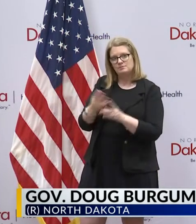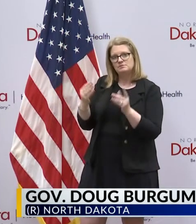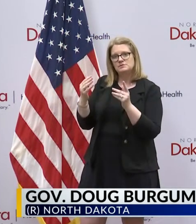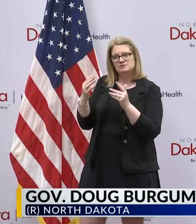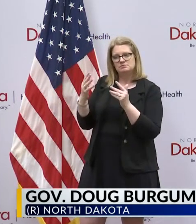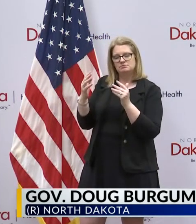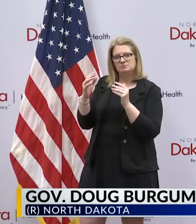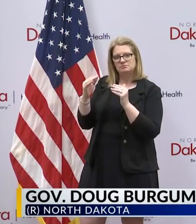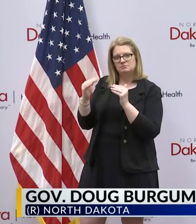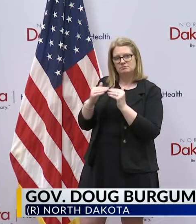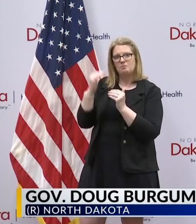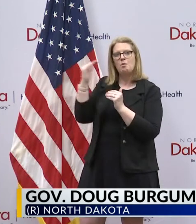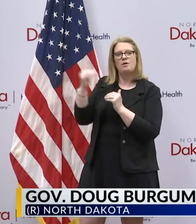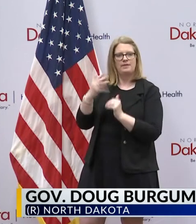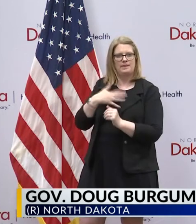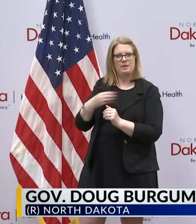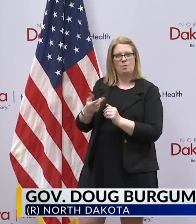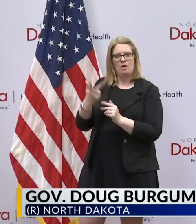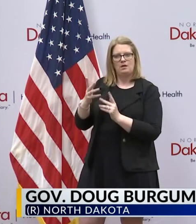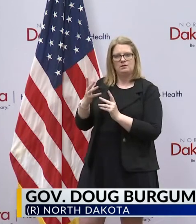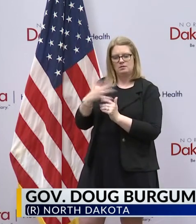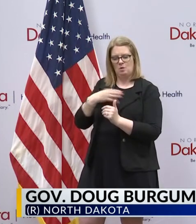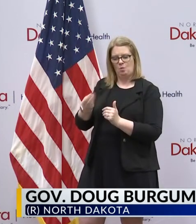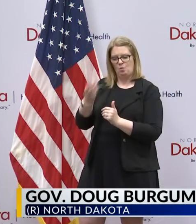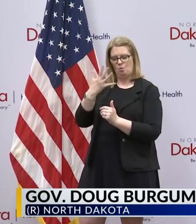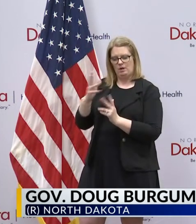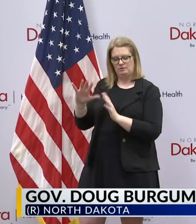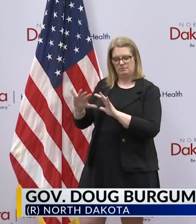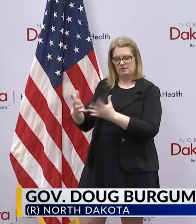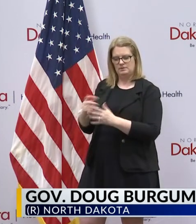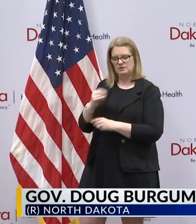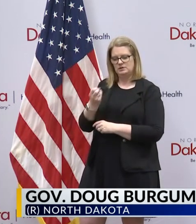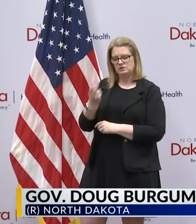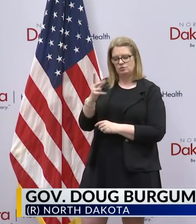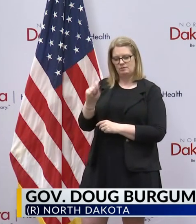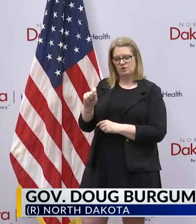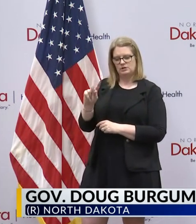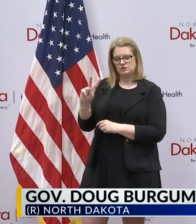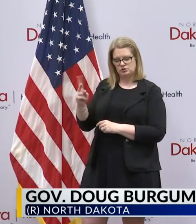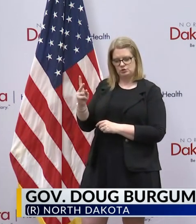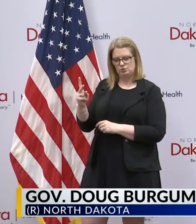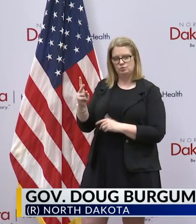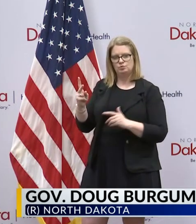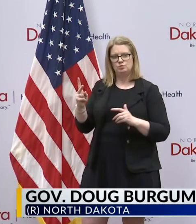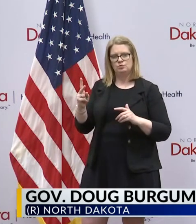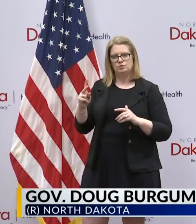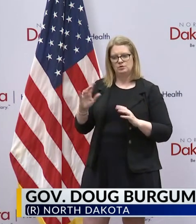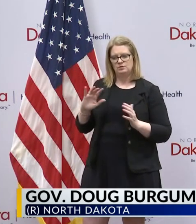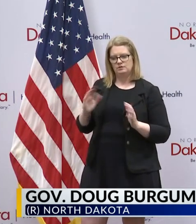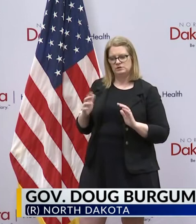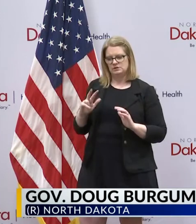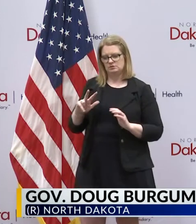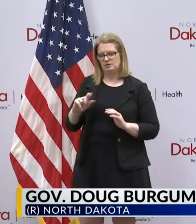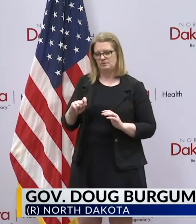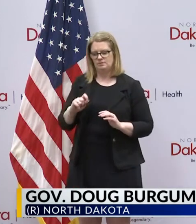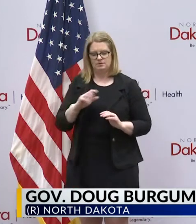INFORMATION TESTED ABOUT TWO TIMES MORE LIKELY THAN THE WHITE